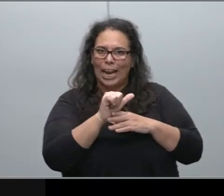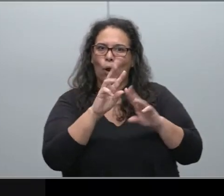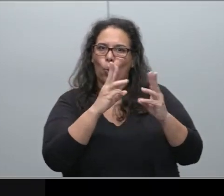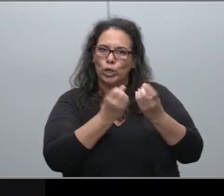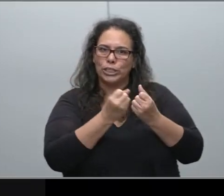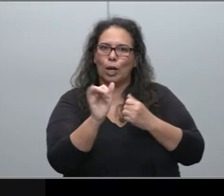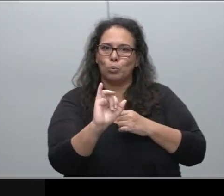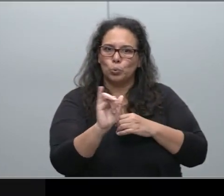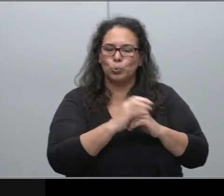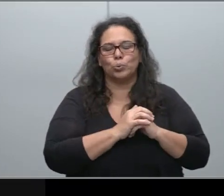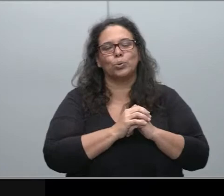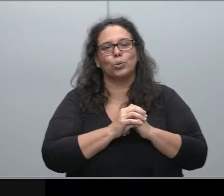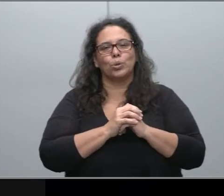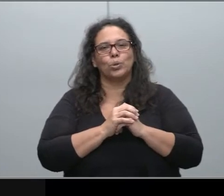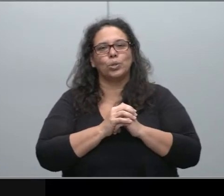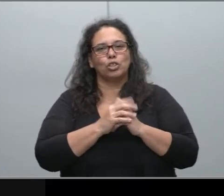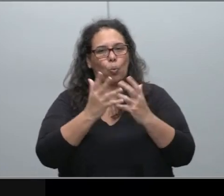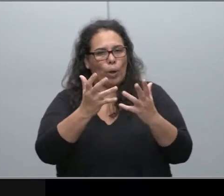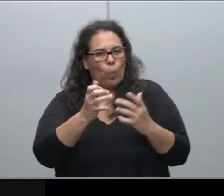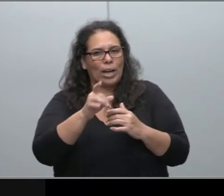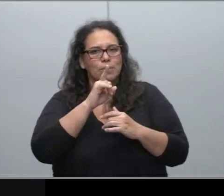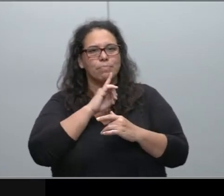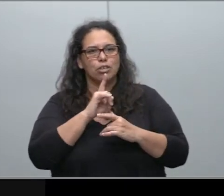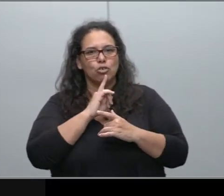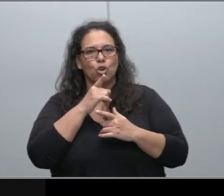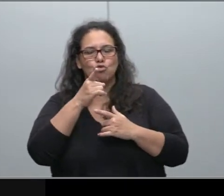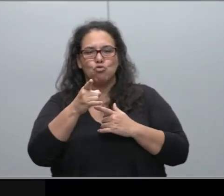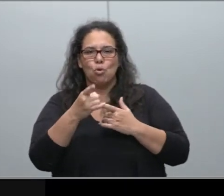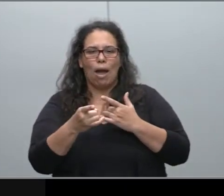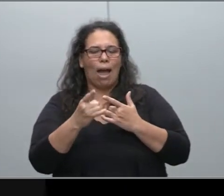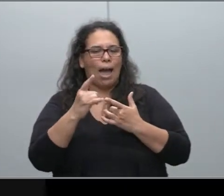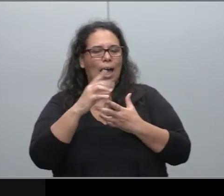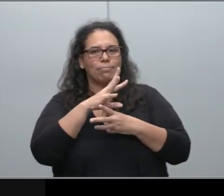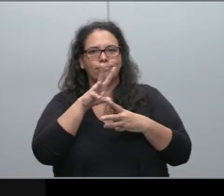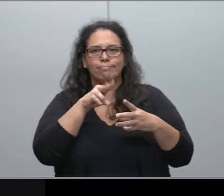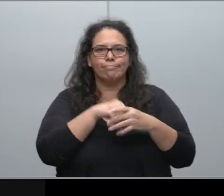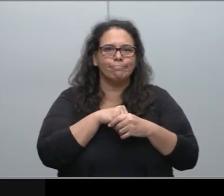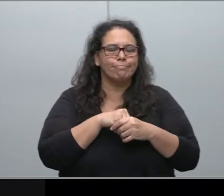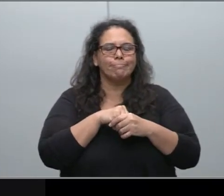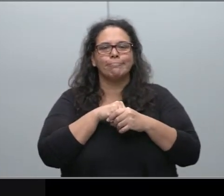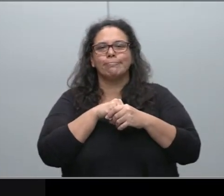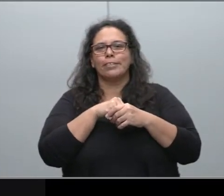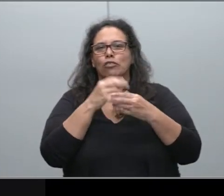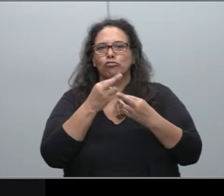and they have special needs, then how are we supporting those families?